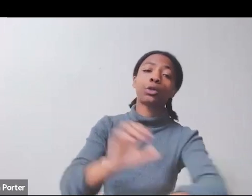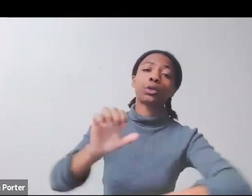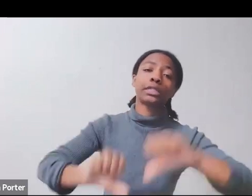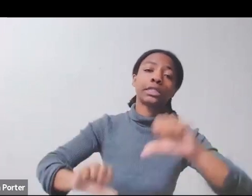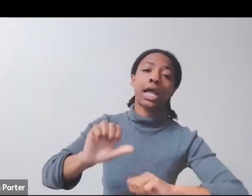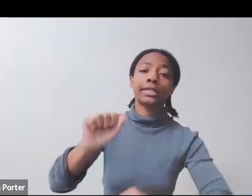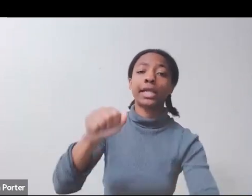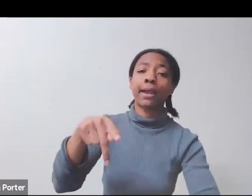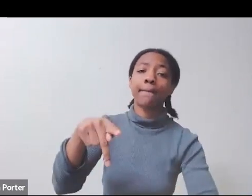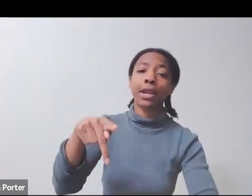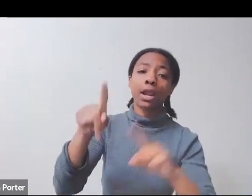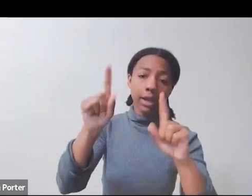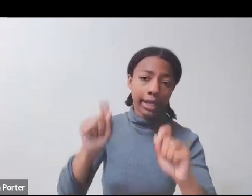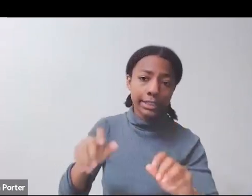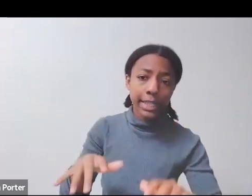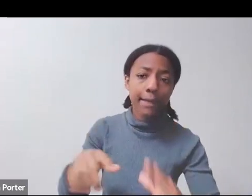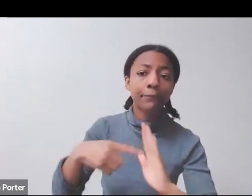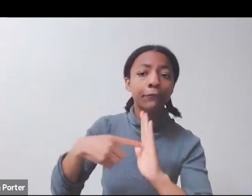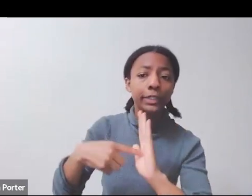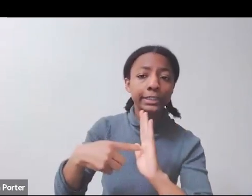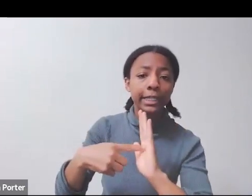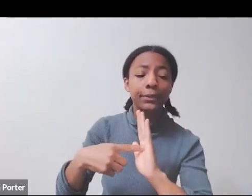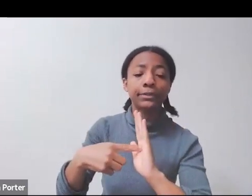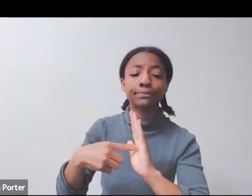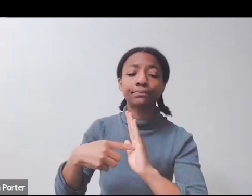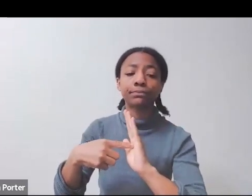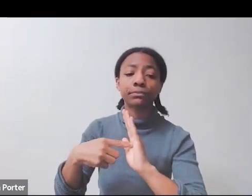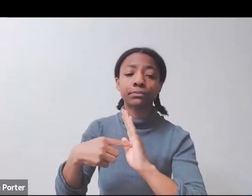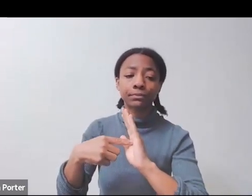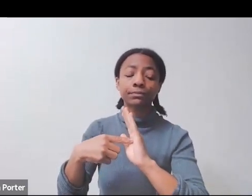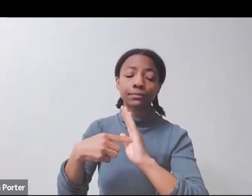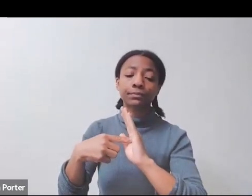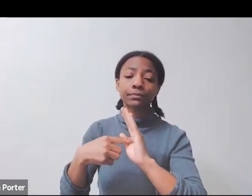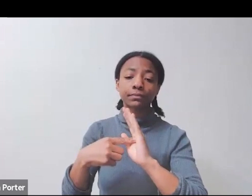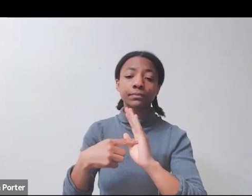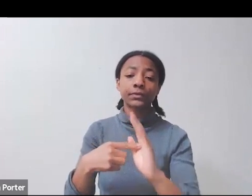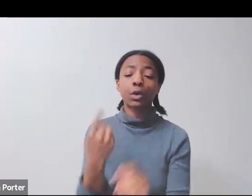that would not necessarily just focus on programming,